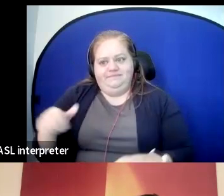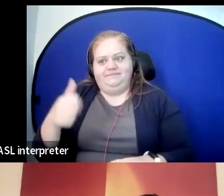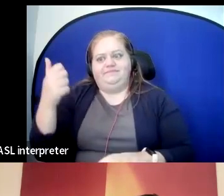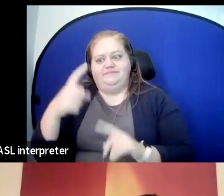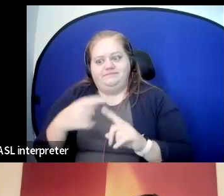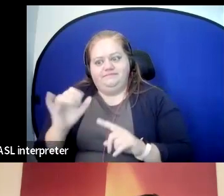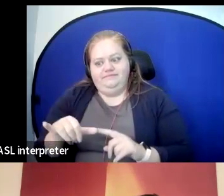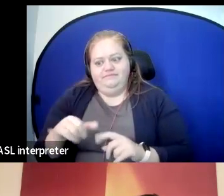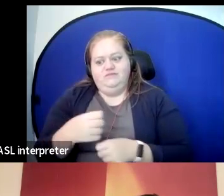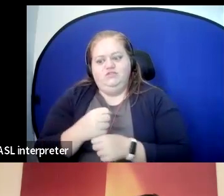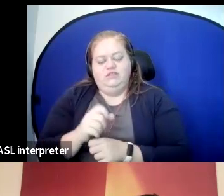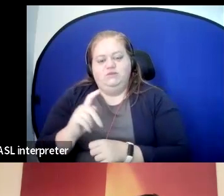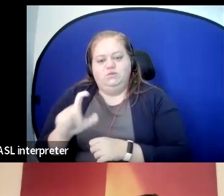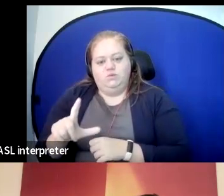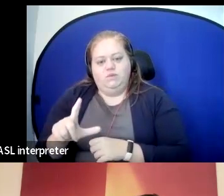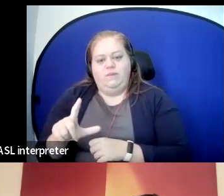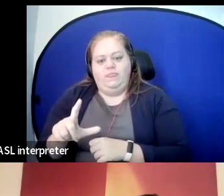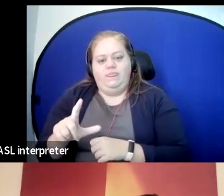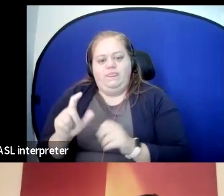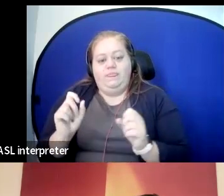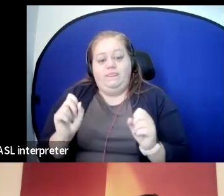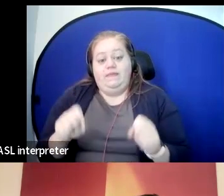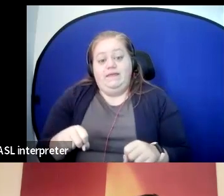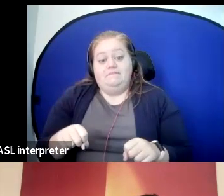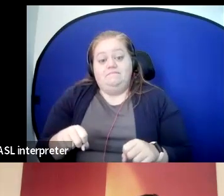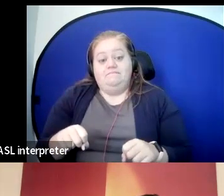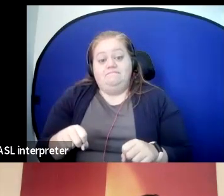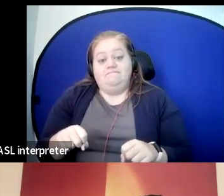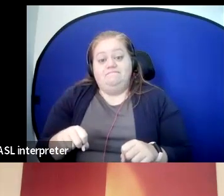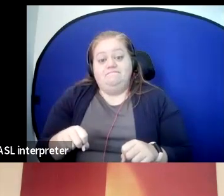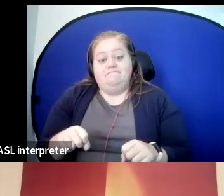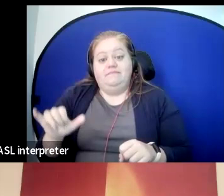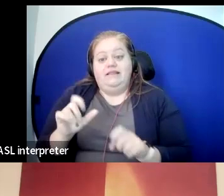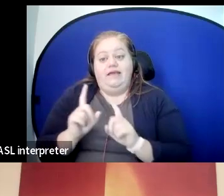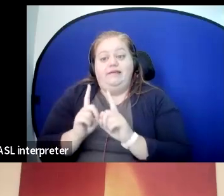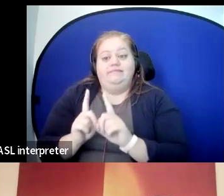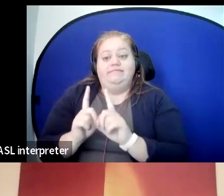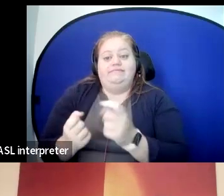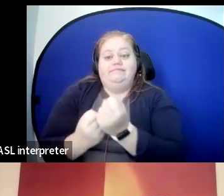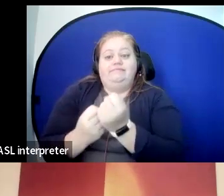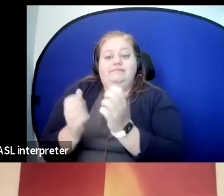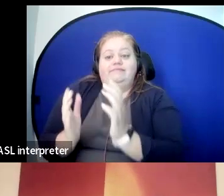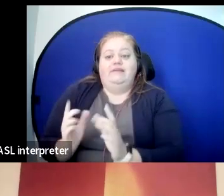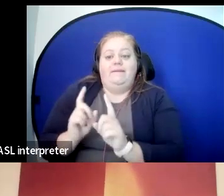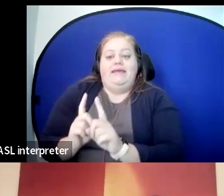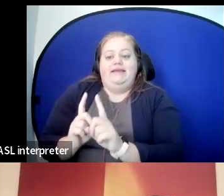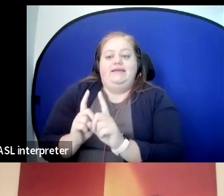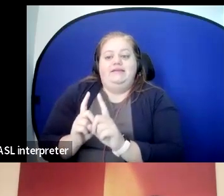create a tool that can be like a companion when reading and going through the articles.